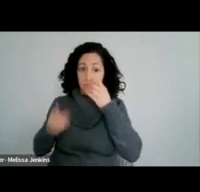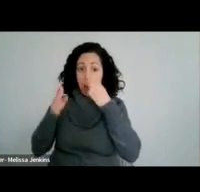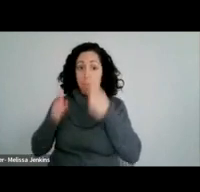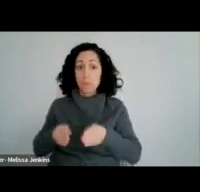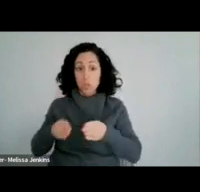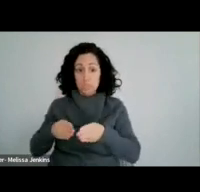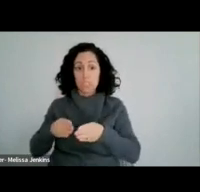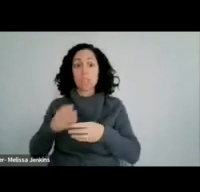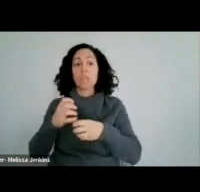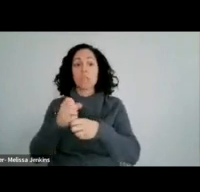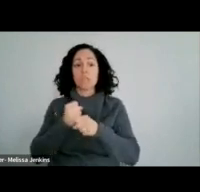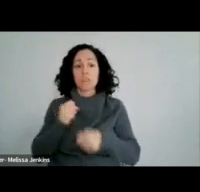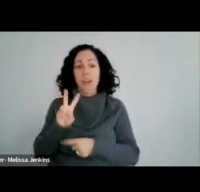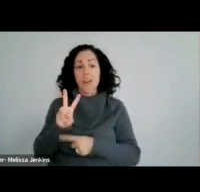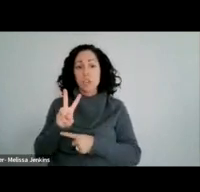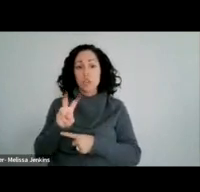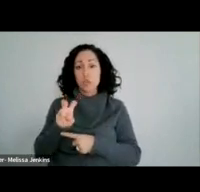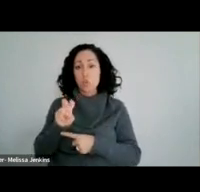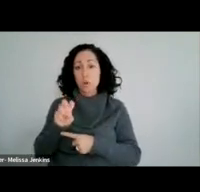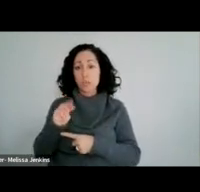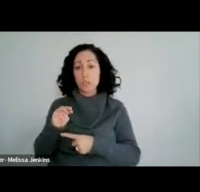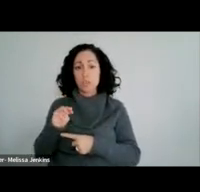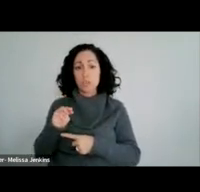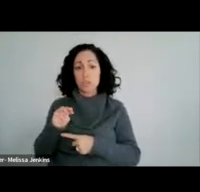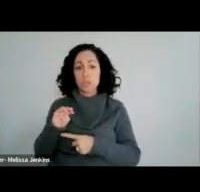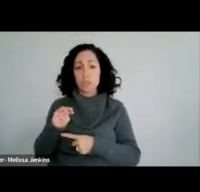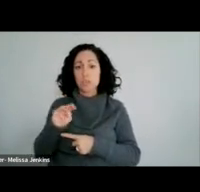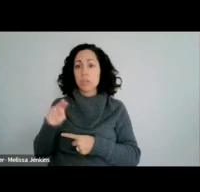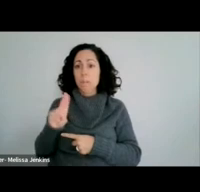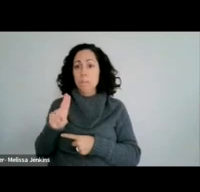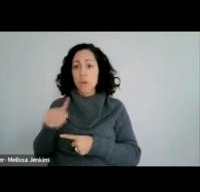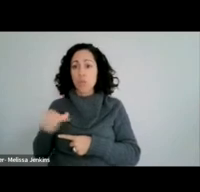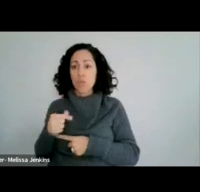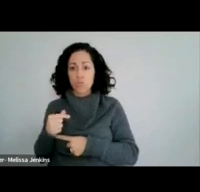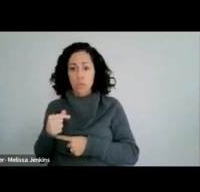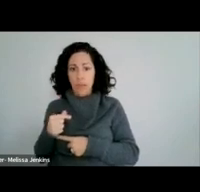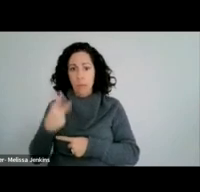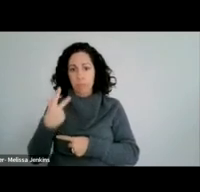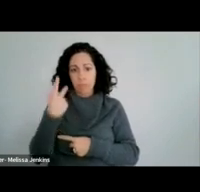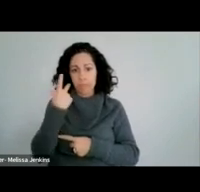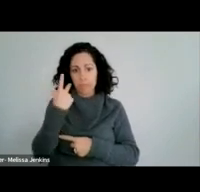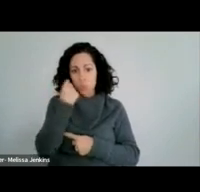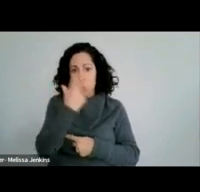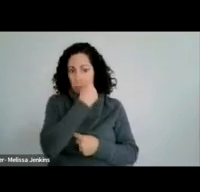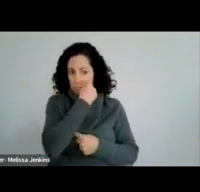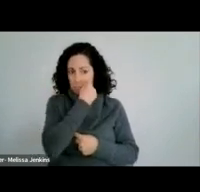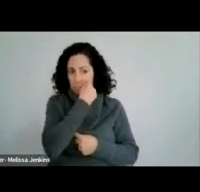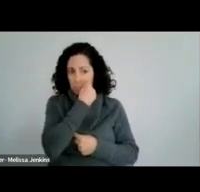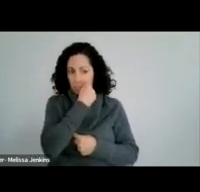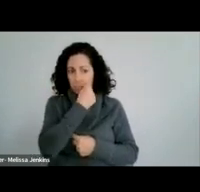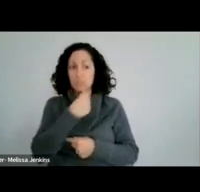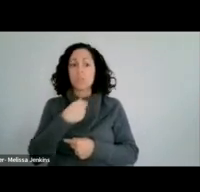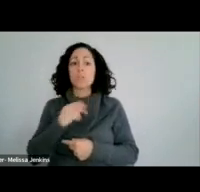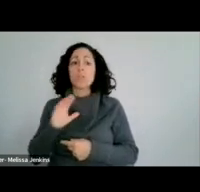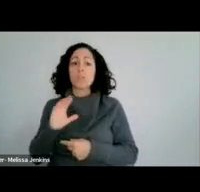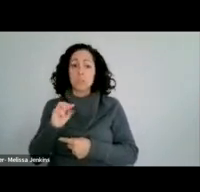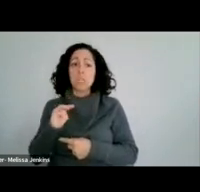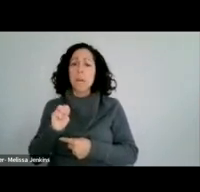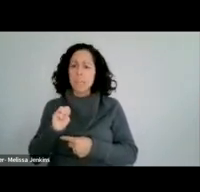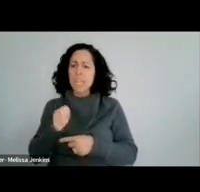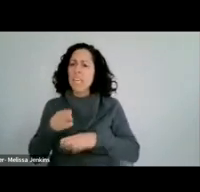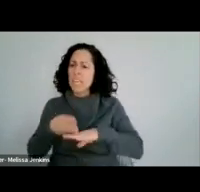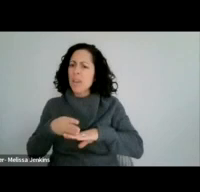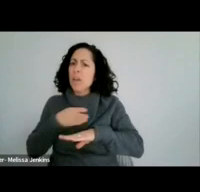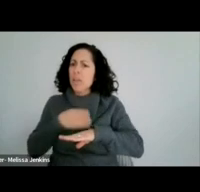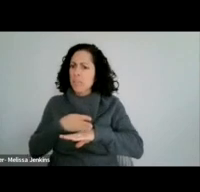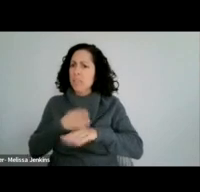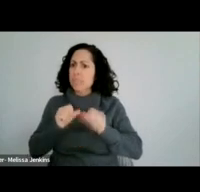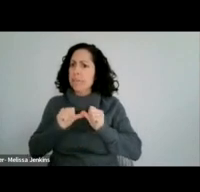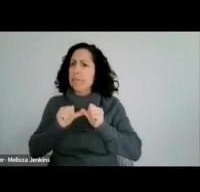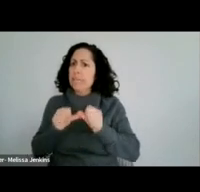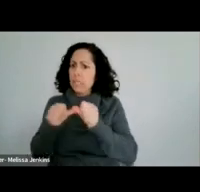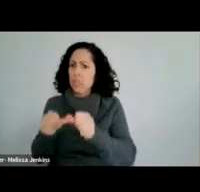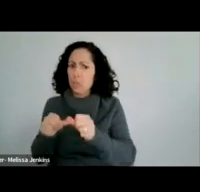The CME progressed during the study, but was classified as mild and managed with standard of care therapy.